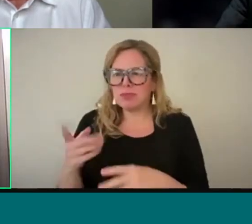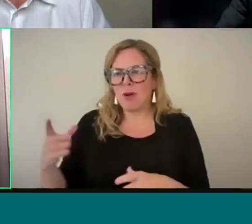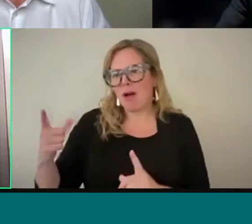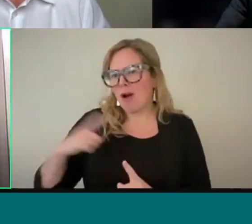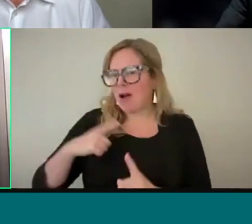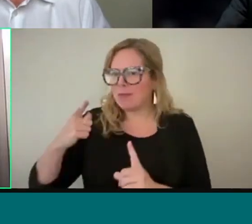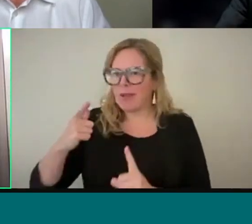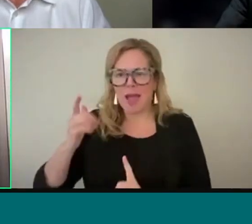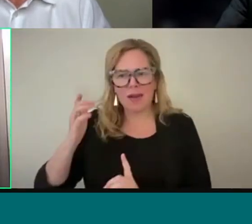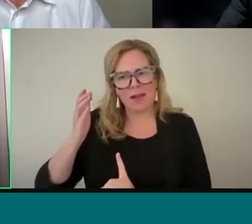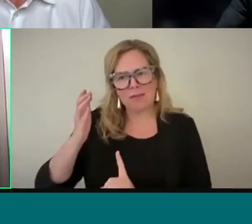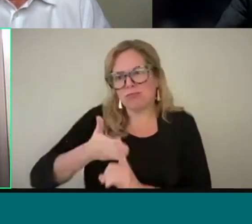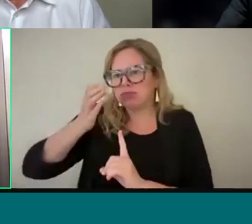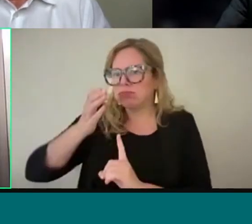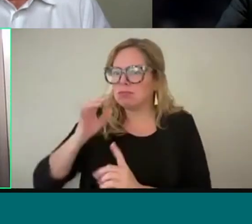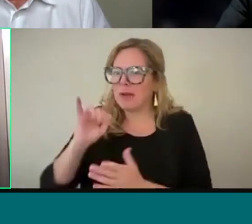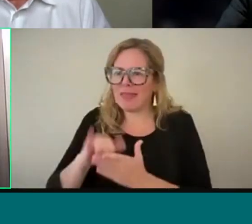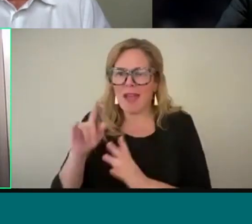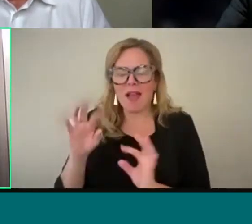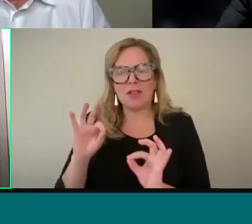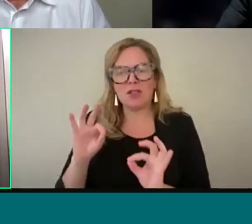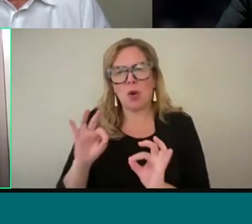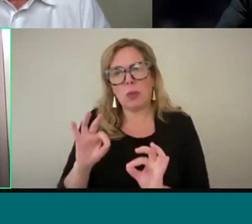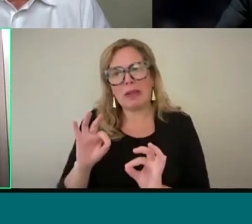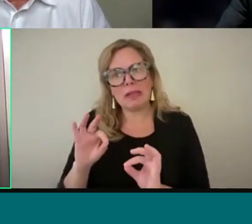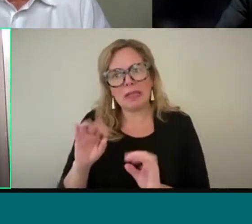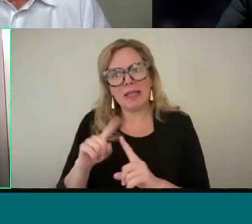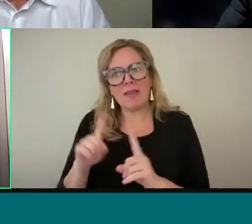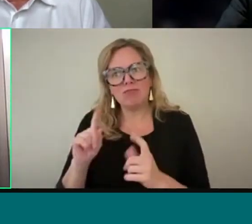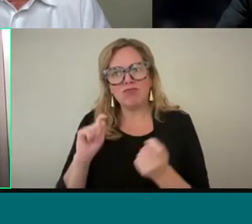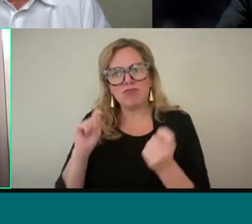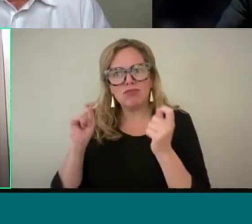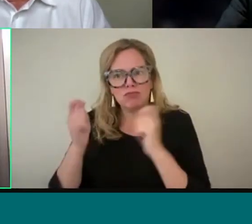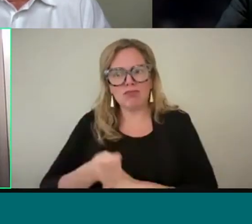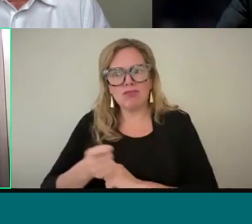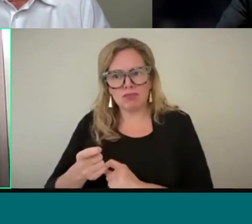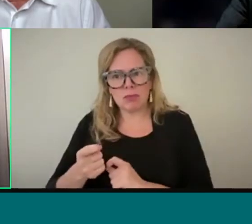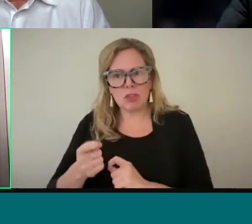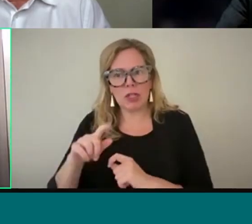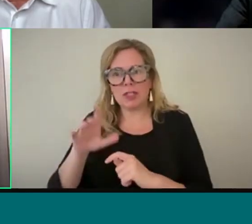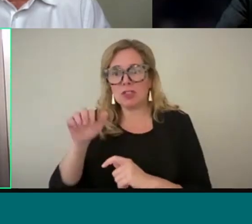that really changed our care model. Not only that, we were able to see the data more seamlessly and